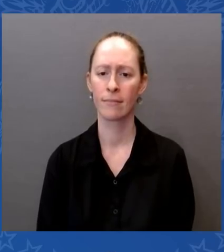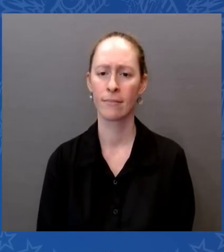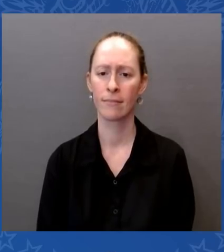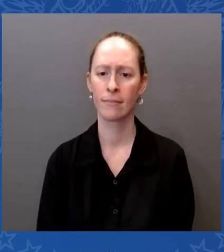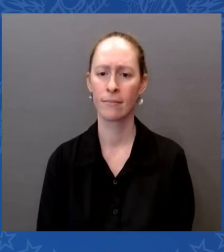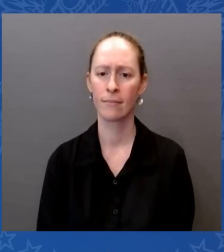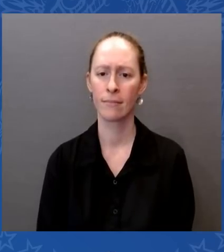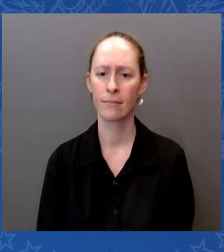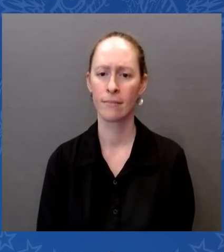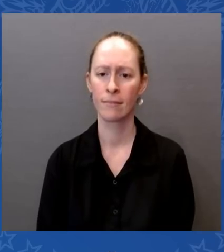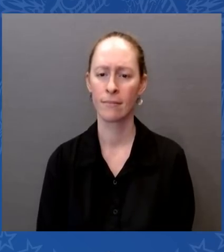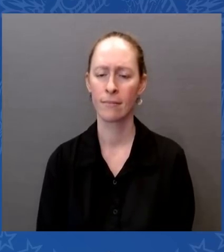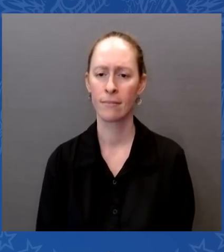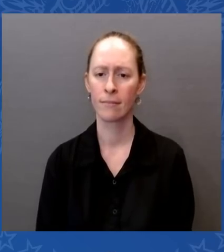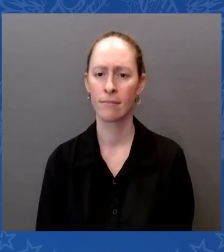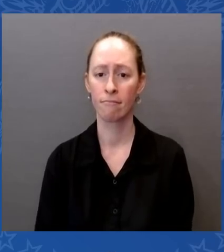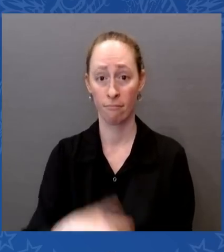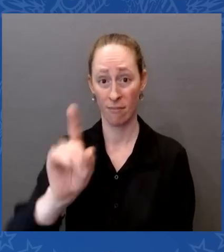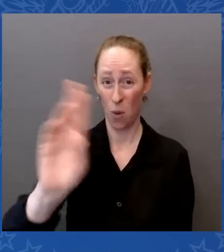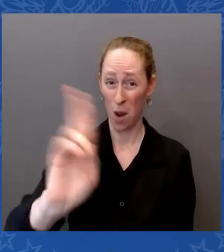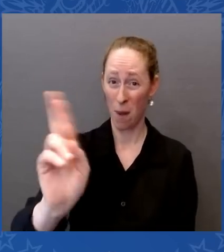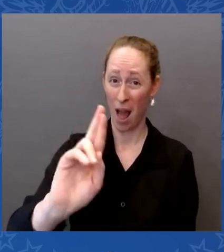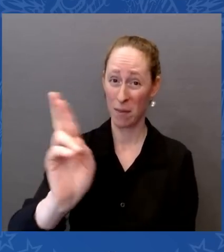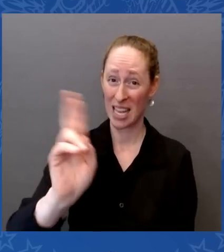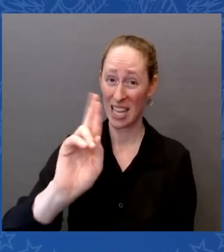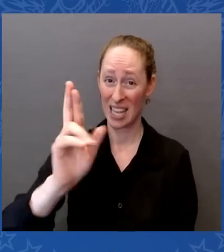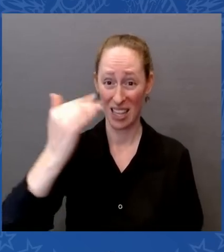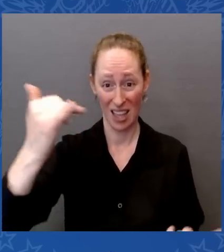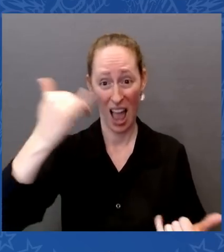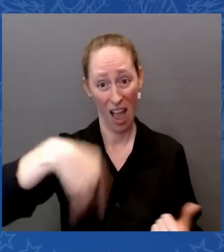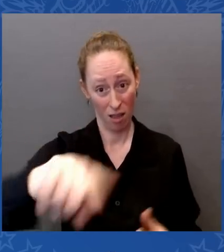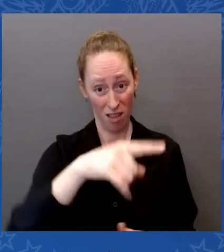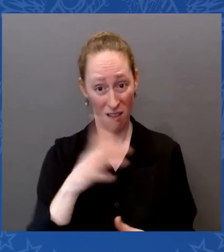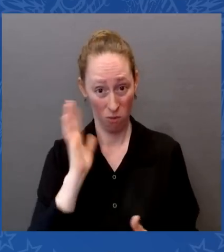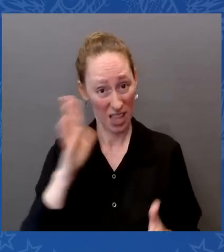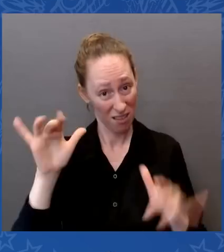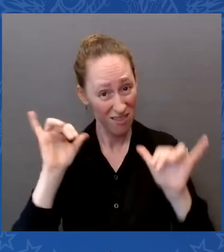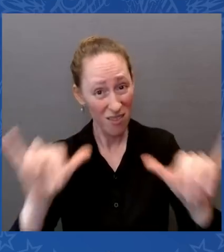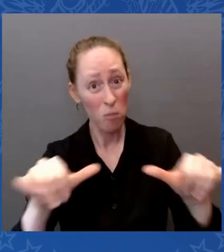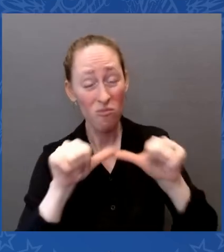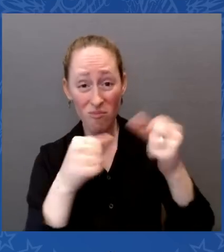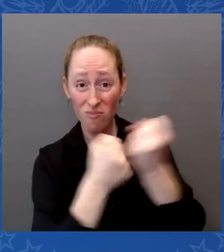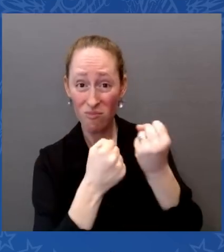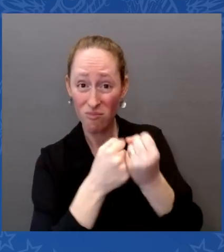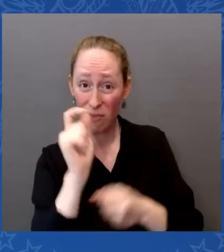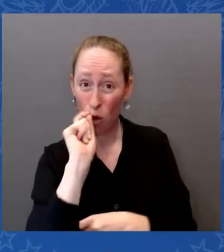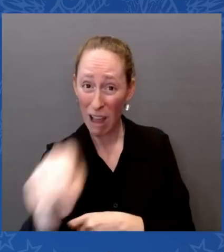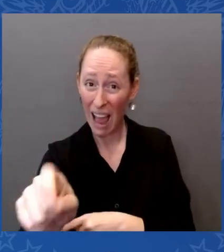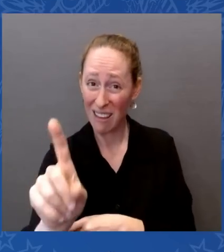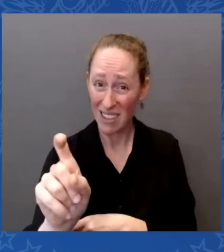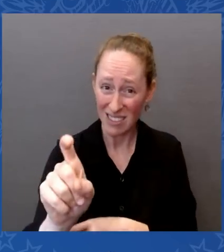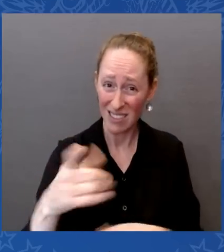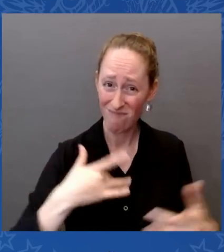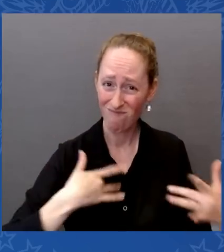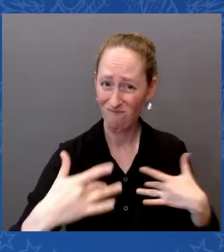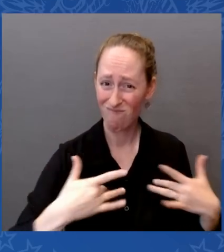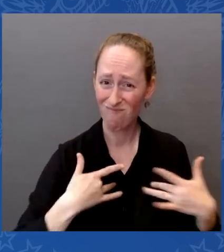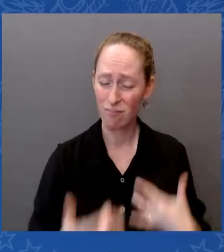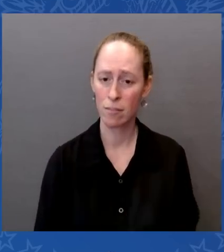The President: Yes, because if we support Ukraine, we're supporting all of Europe, we're supporting NATO. Do you think that Mr. Putin